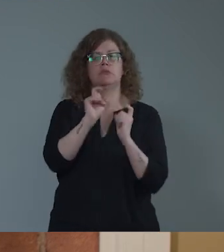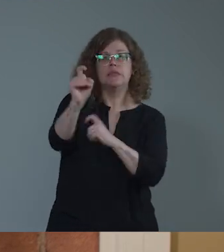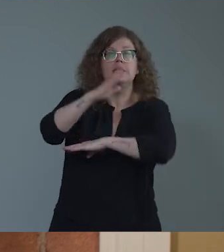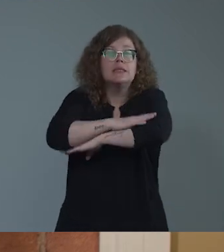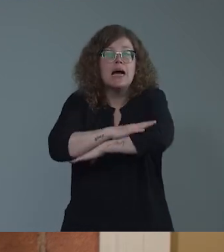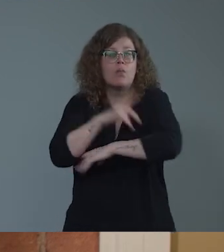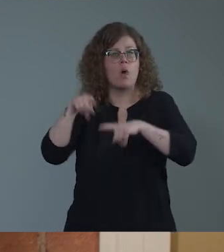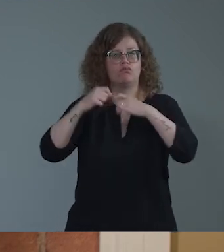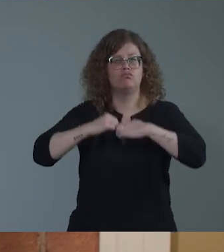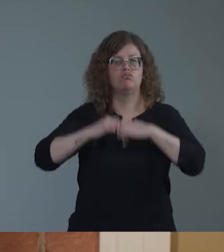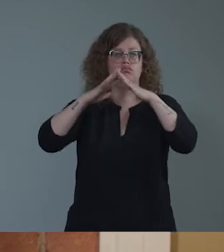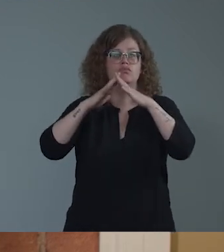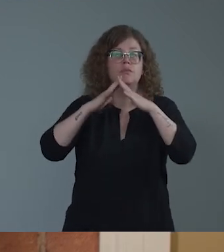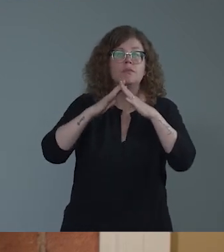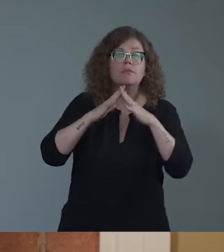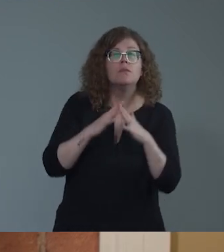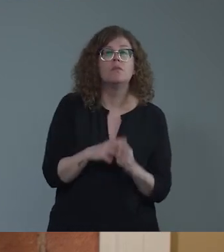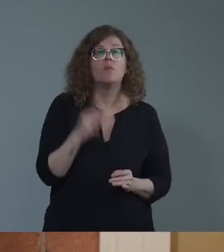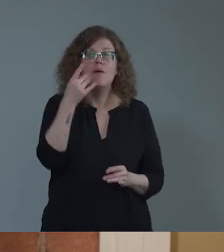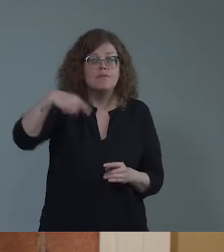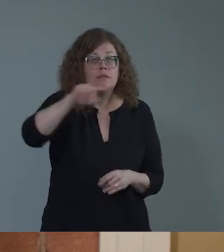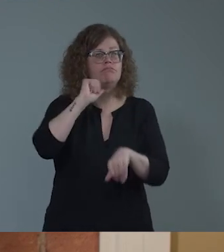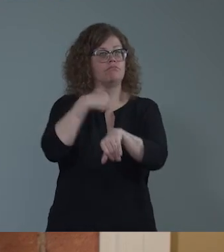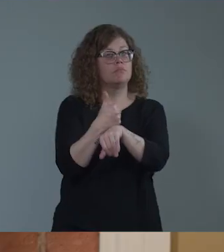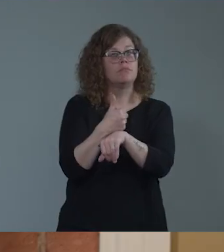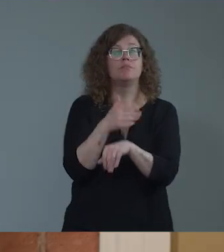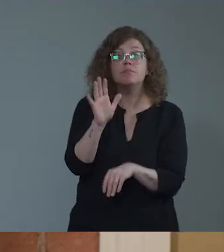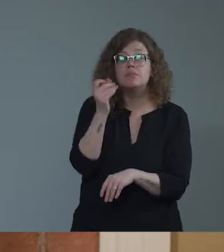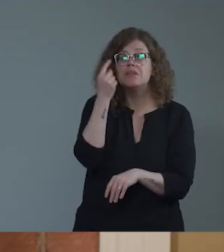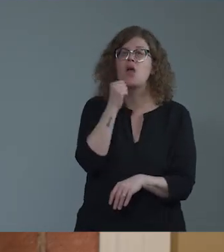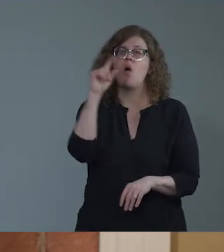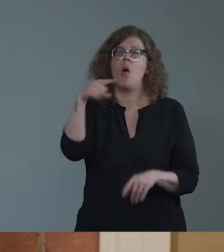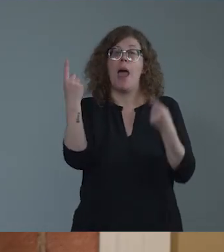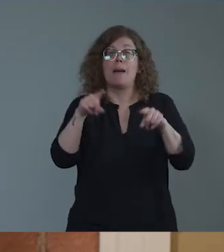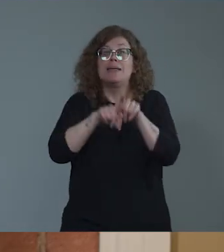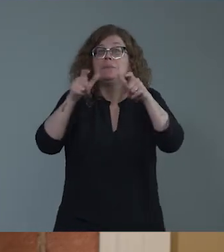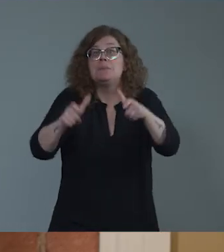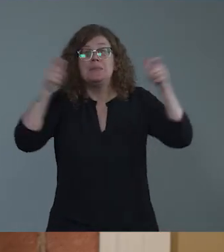and then those concepts go to a selection panel before they're implemented. That is one way of doing it.